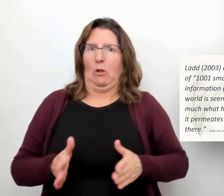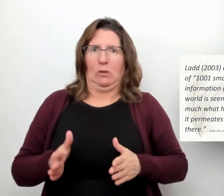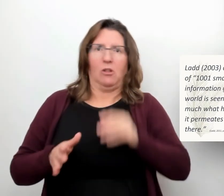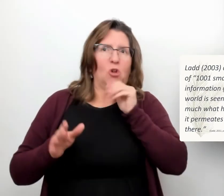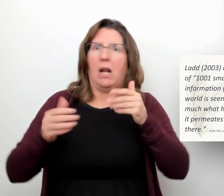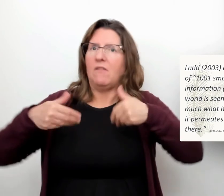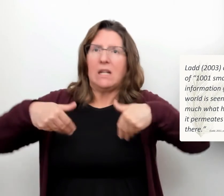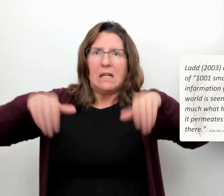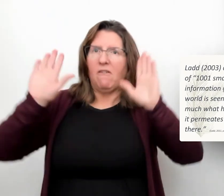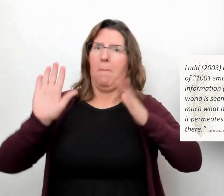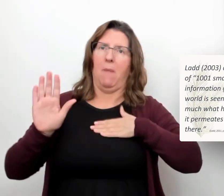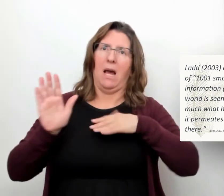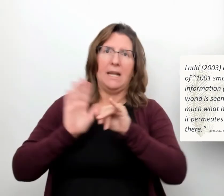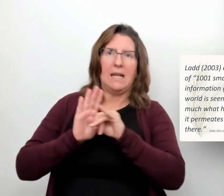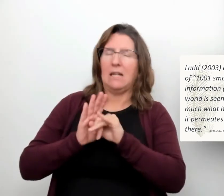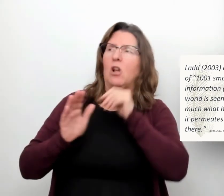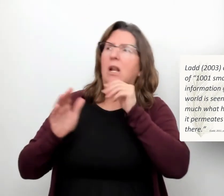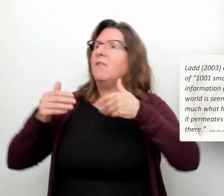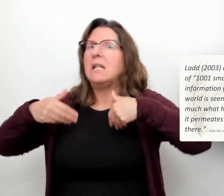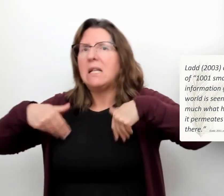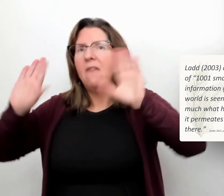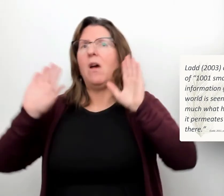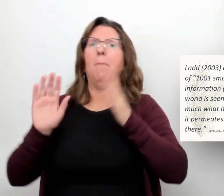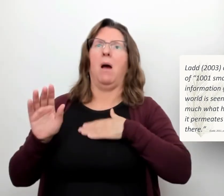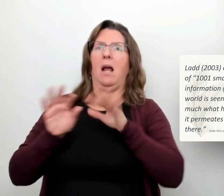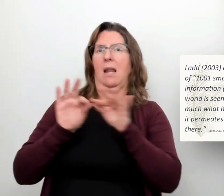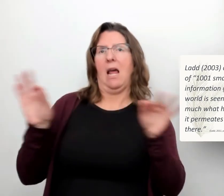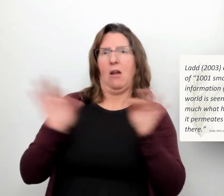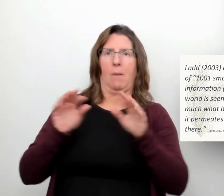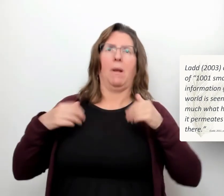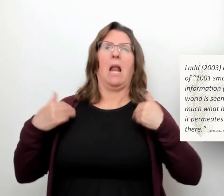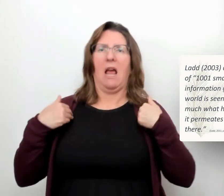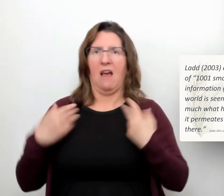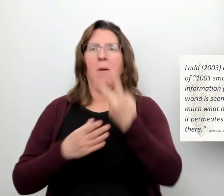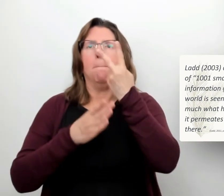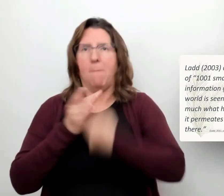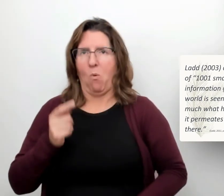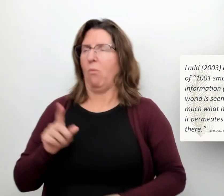Through this sharing -- students gain self-confidence that they can successfully function in the hearing world.